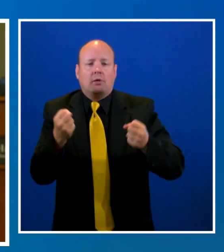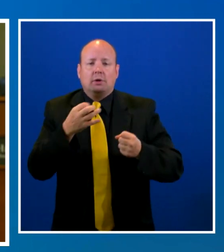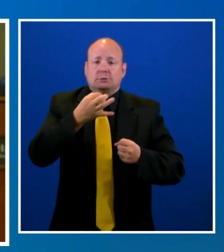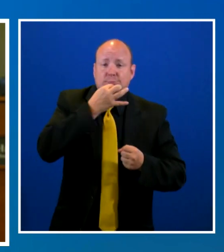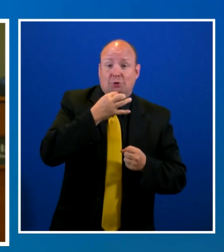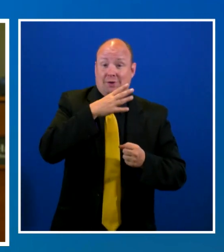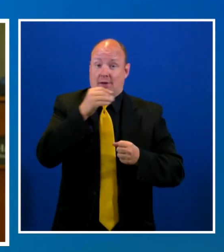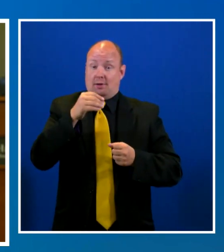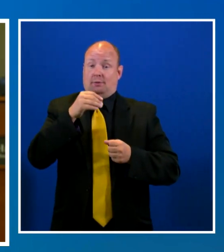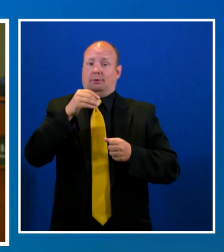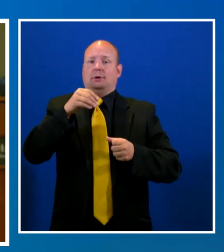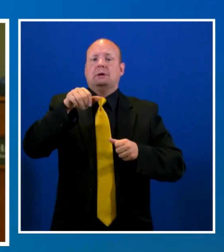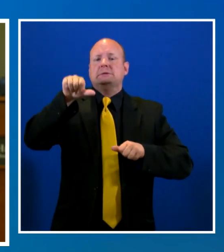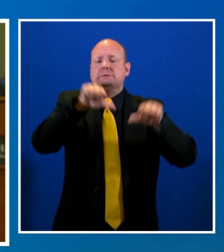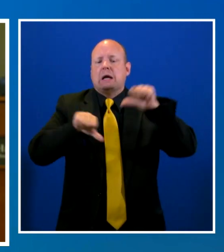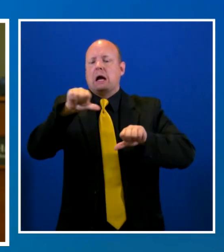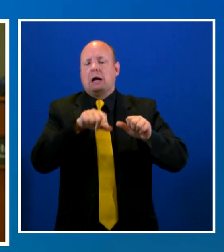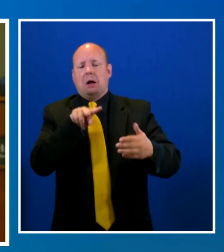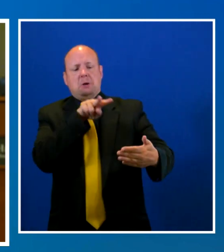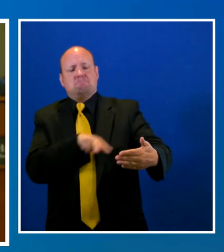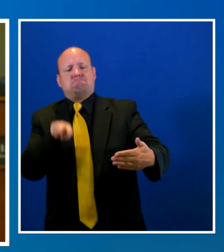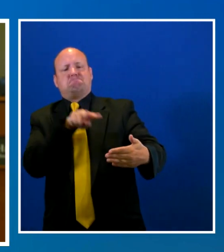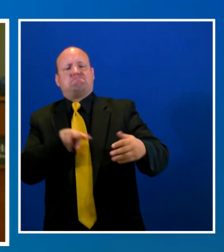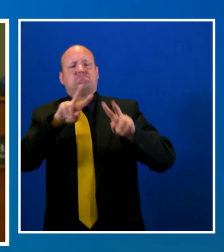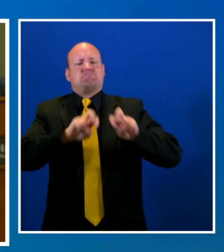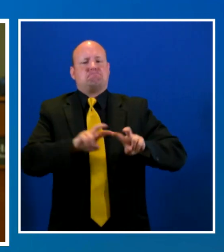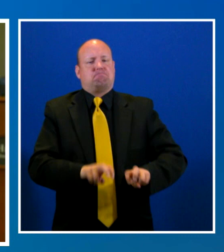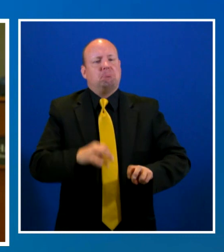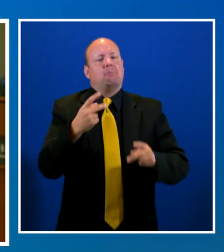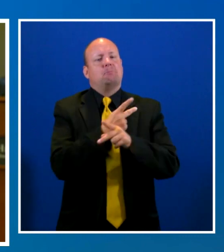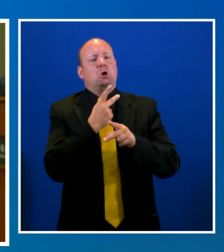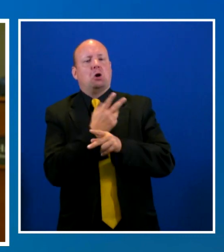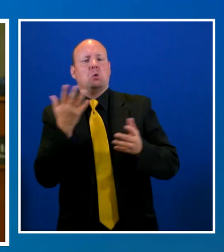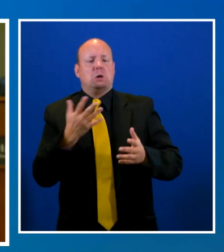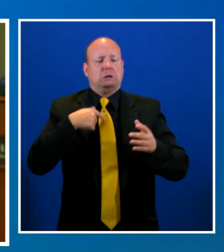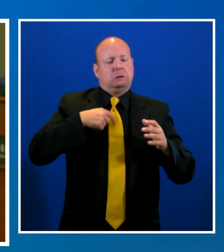make decisions about reopening and expanding in-person service hours.